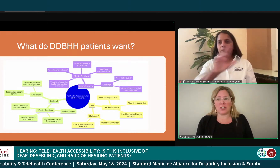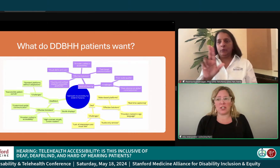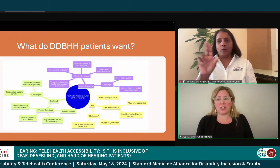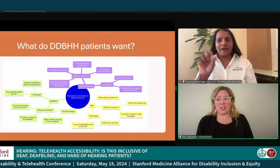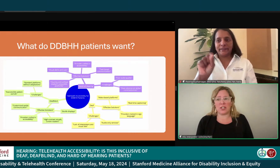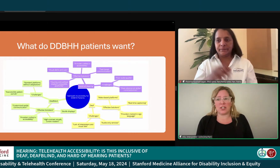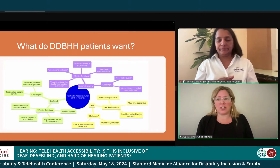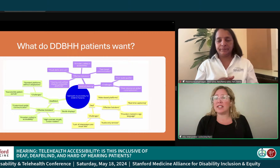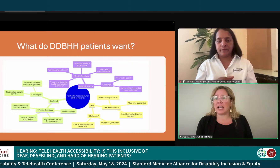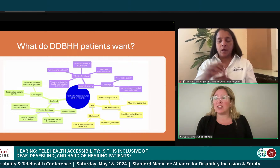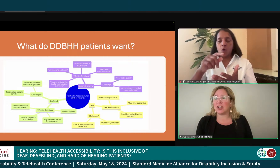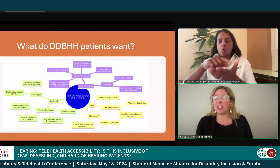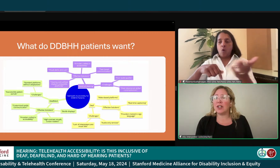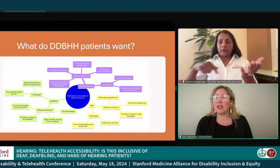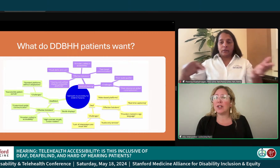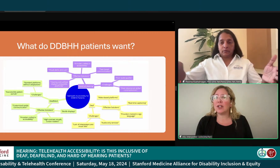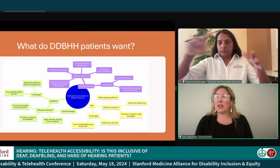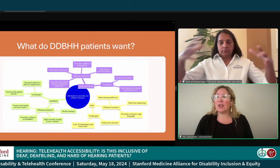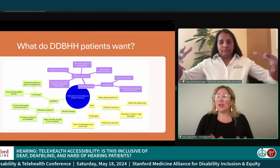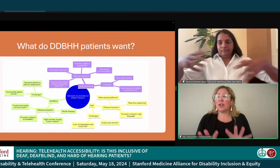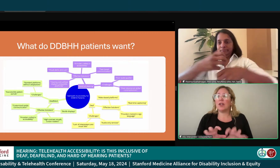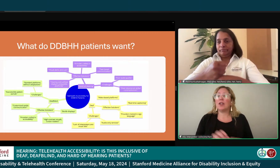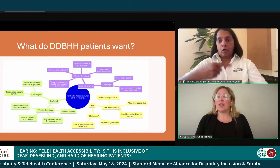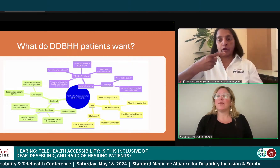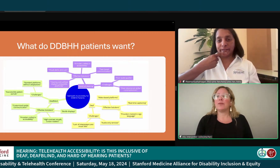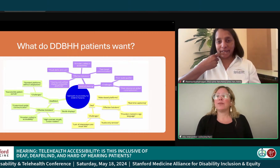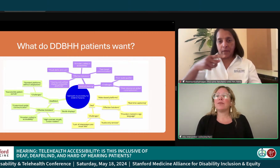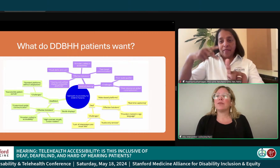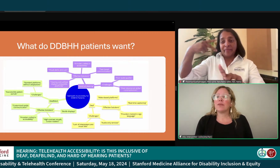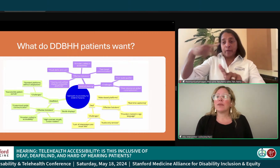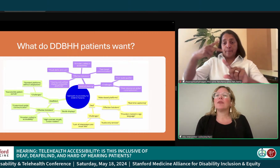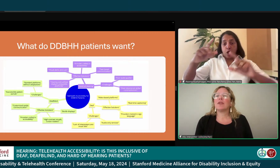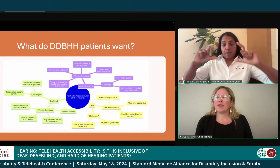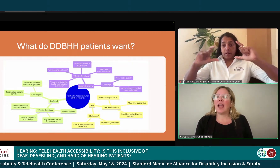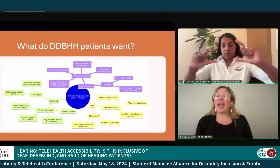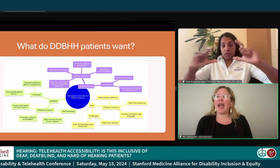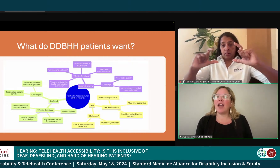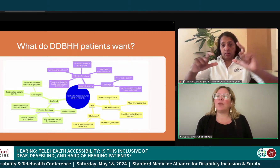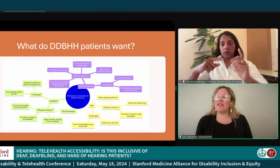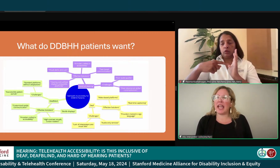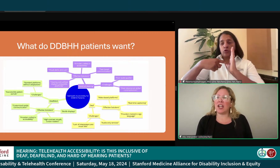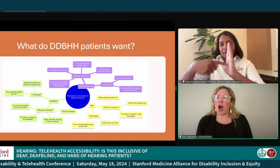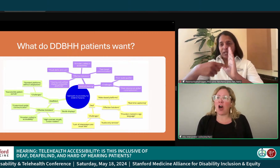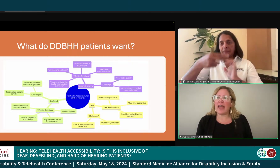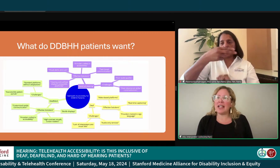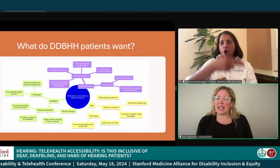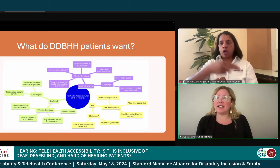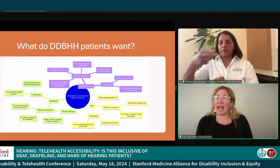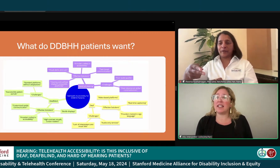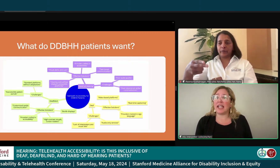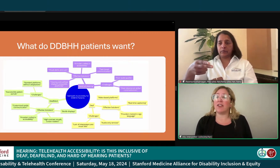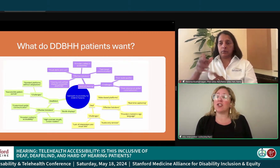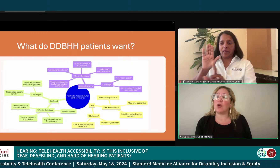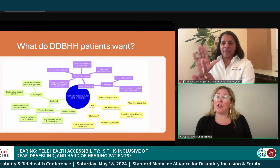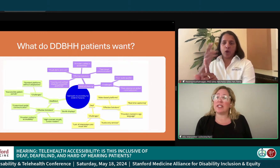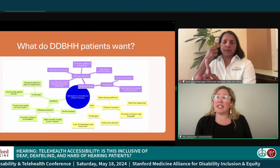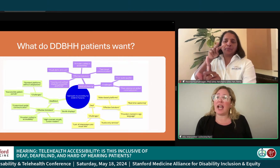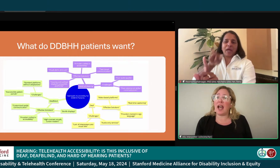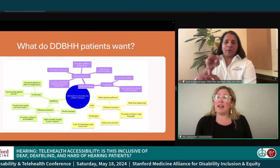not just myself at the center and we've taken all that data together so you can see on